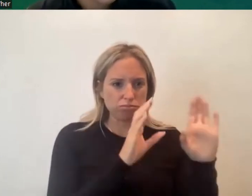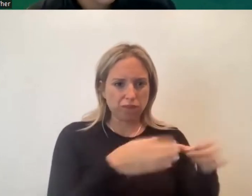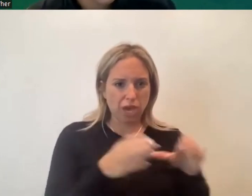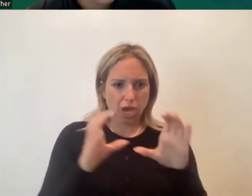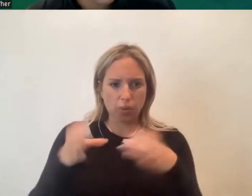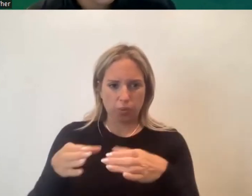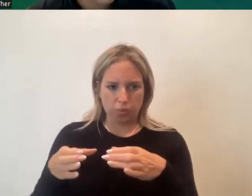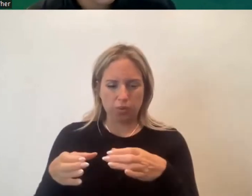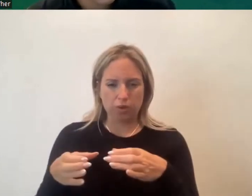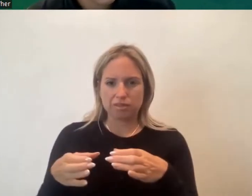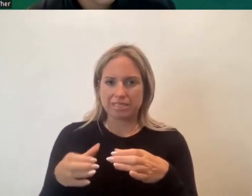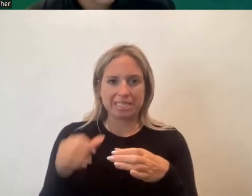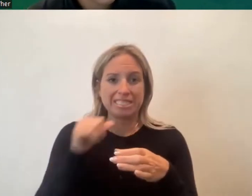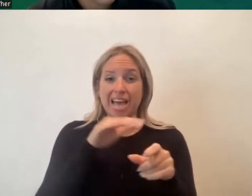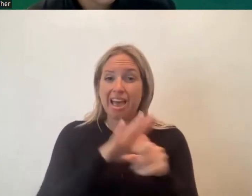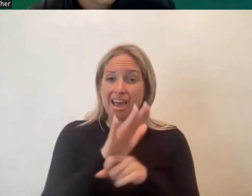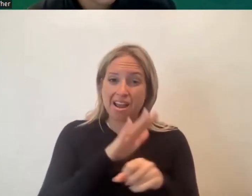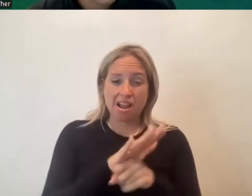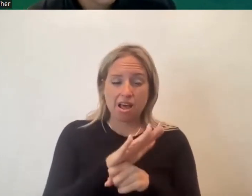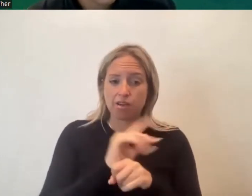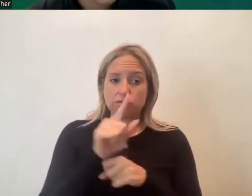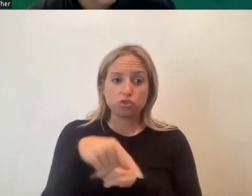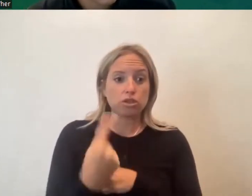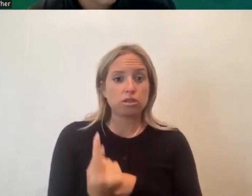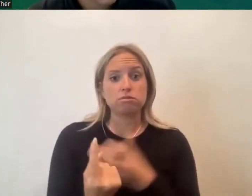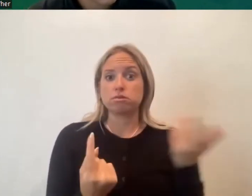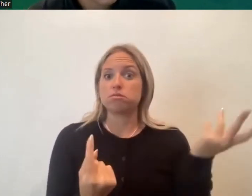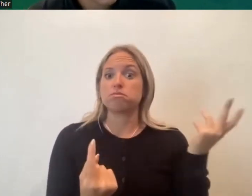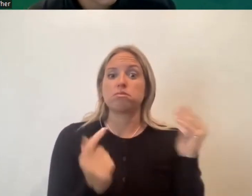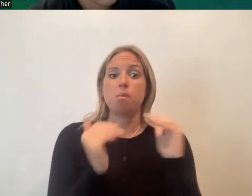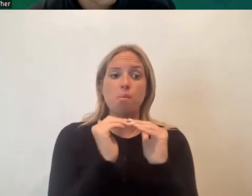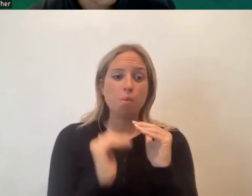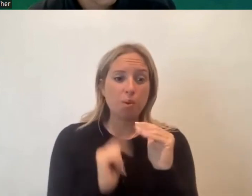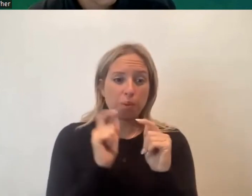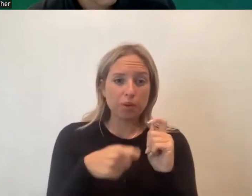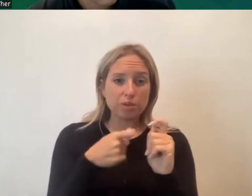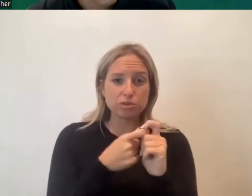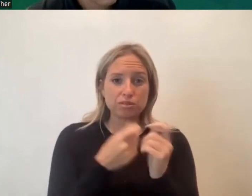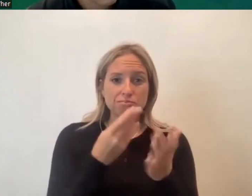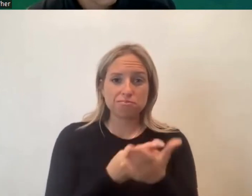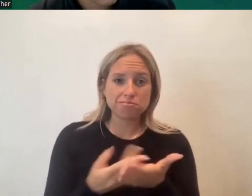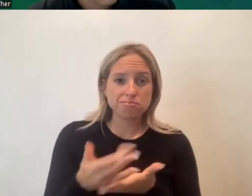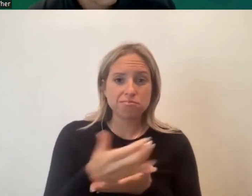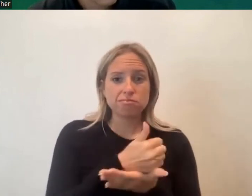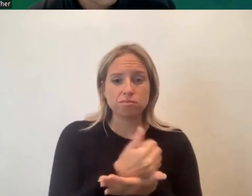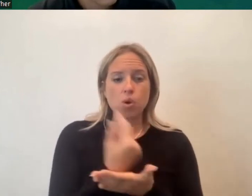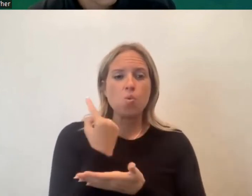It's not enough to just be below a certain income. So one of those is children.